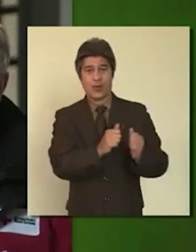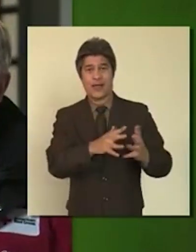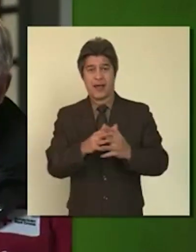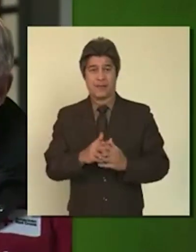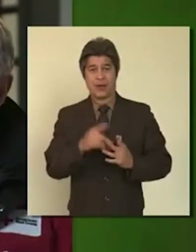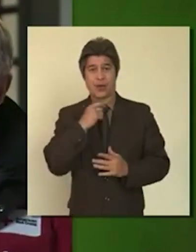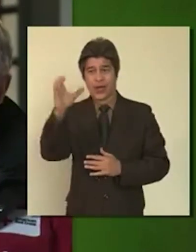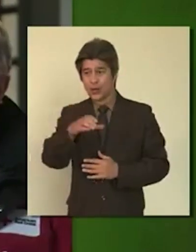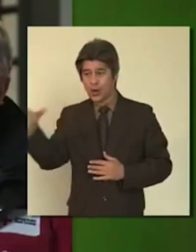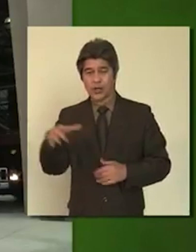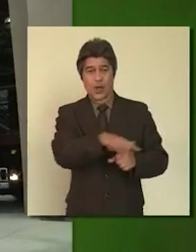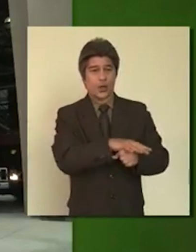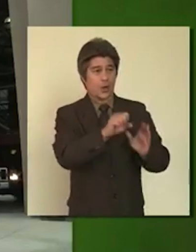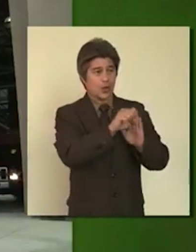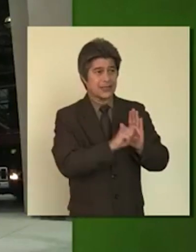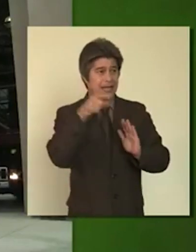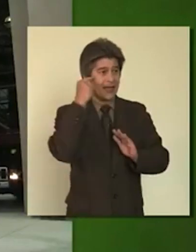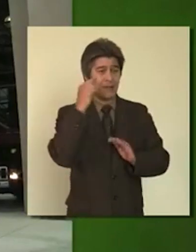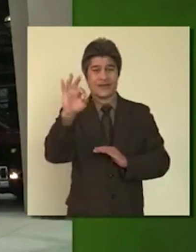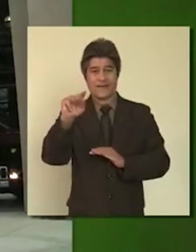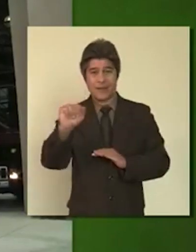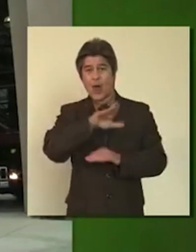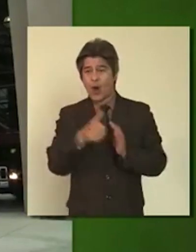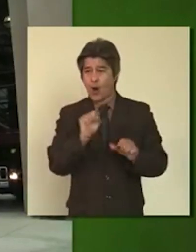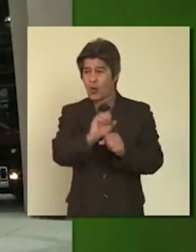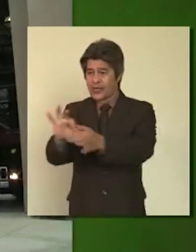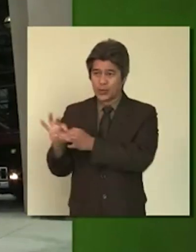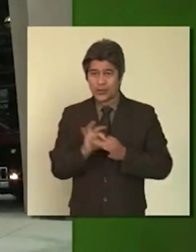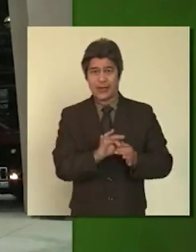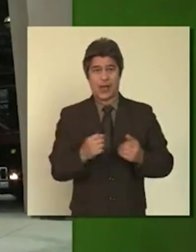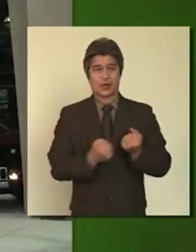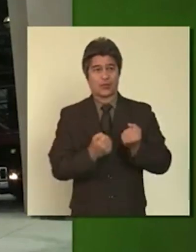local governments, with FEMA, all working our plans together so that we can support each other with the resources we have.